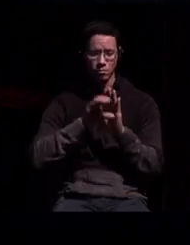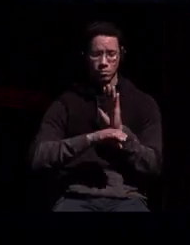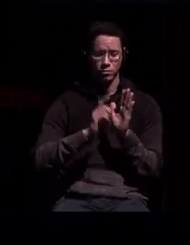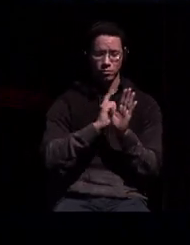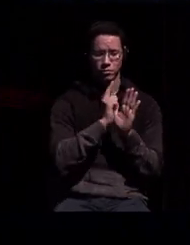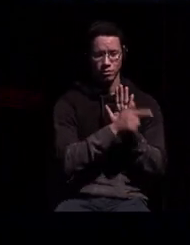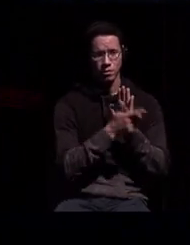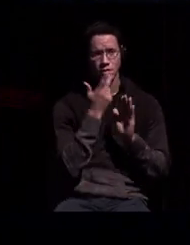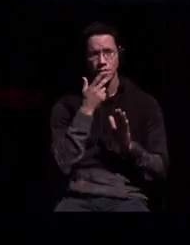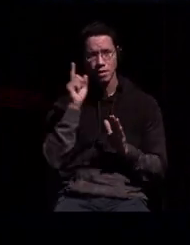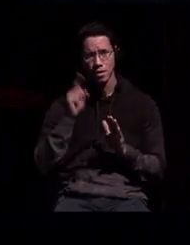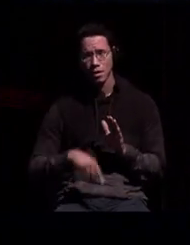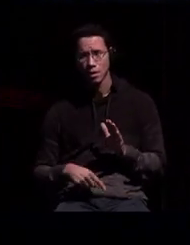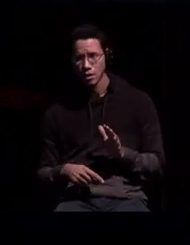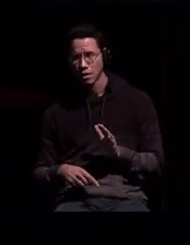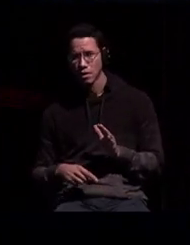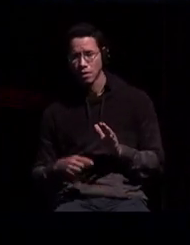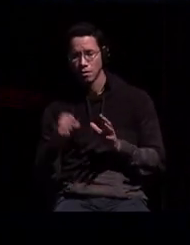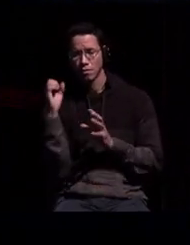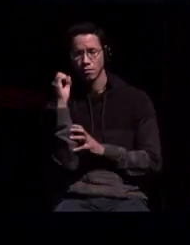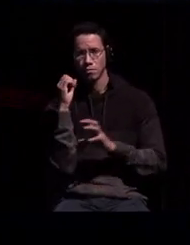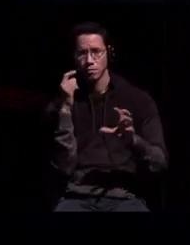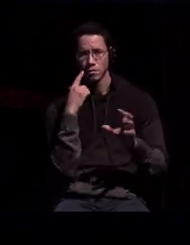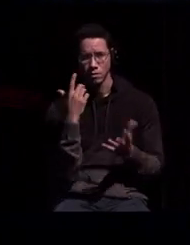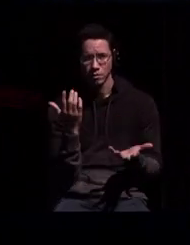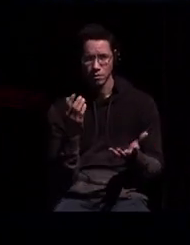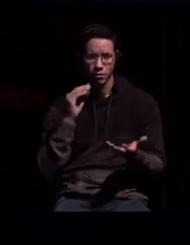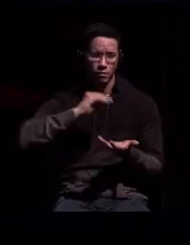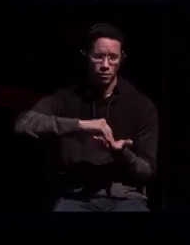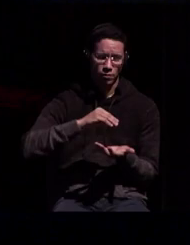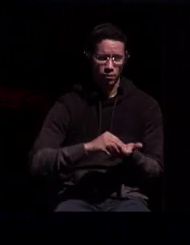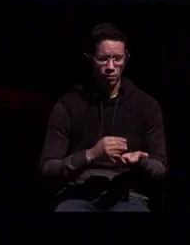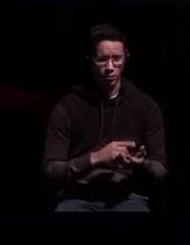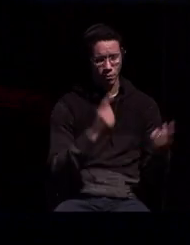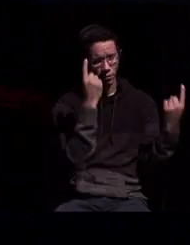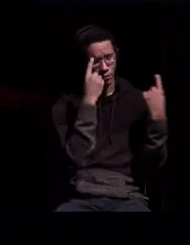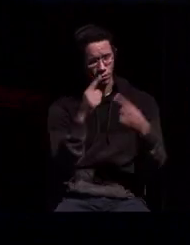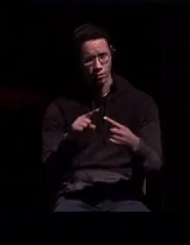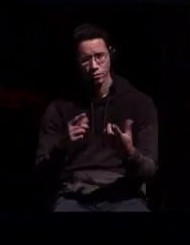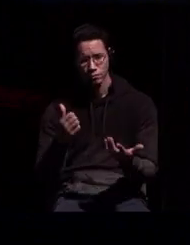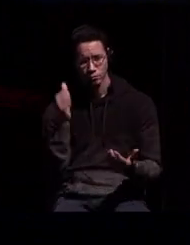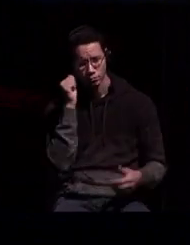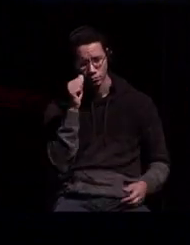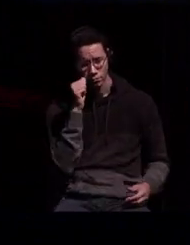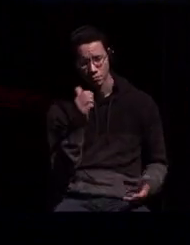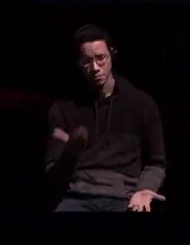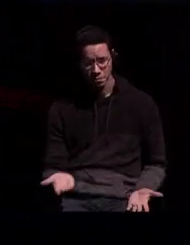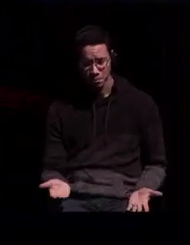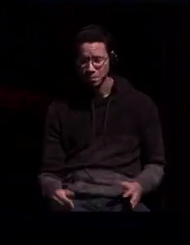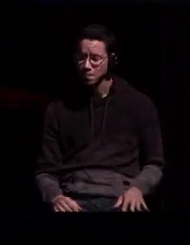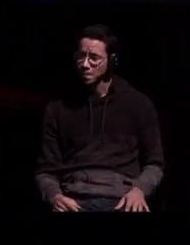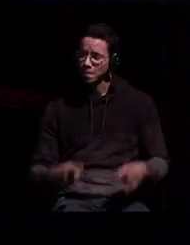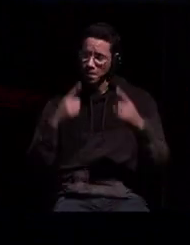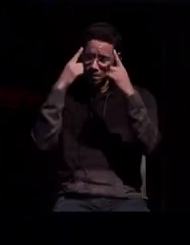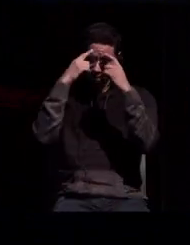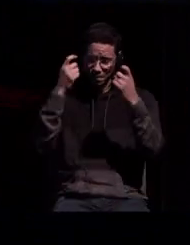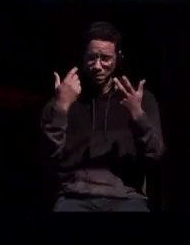violence against women, and they are selling a tourist product catalogued as gender-based tourism. They are in fact selling me inequality or